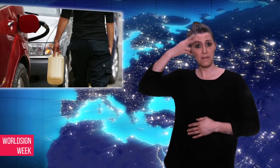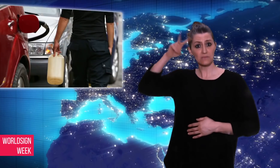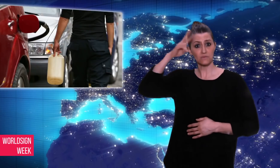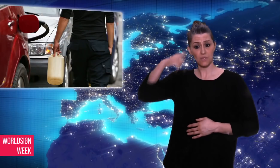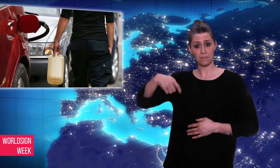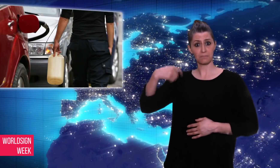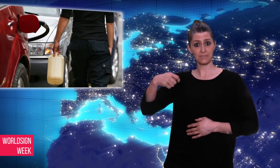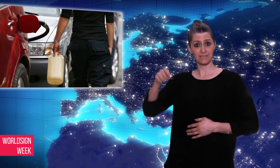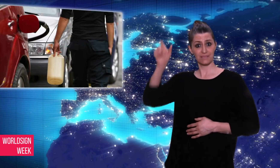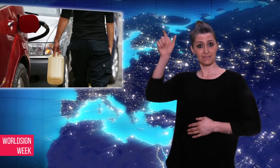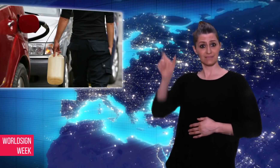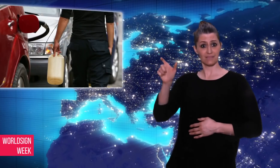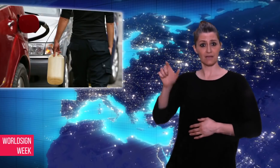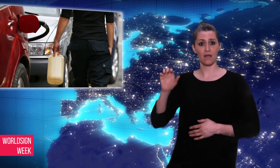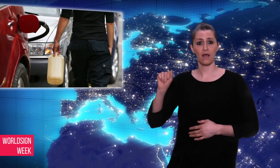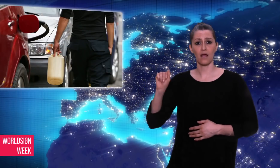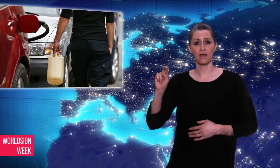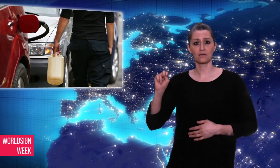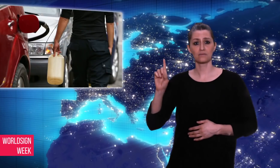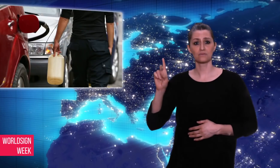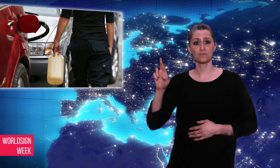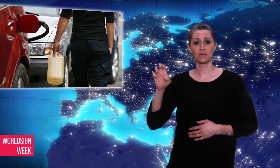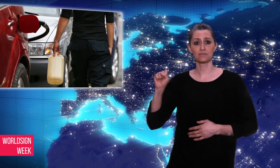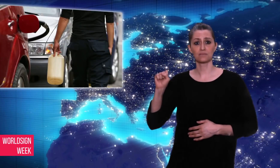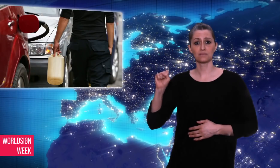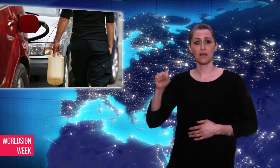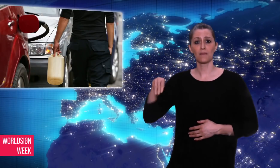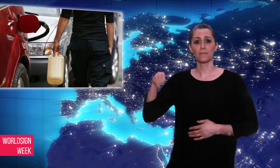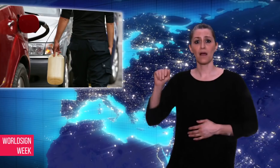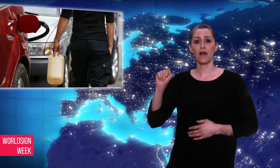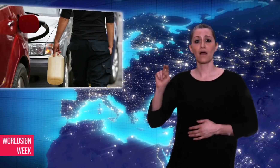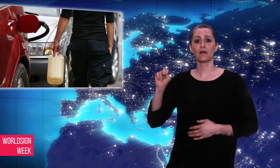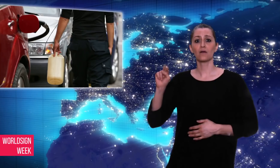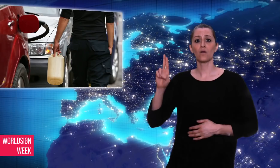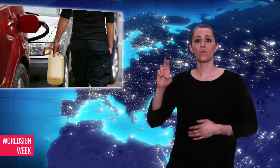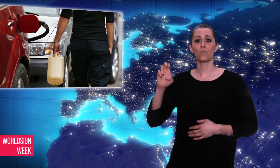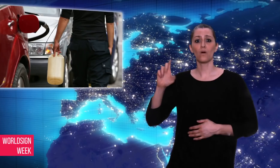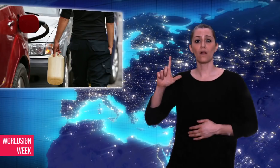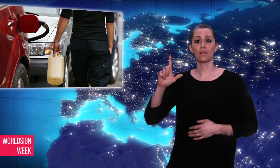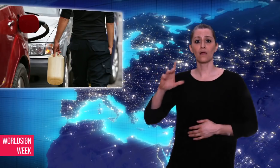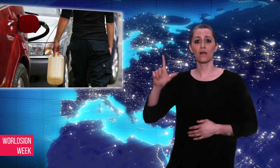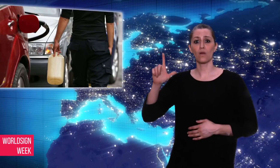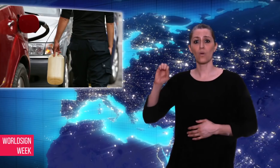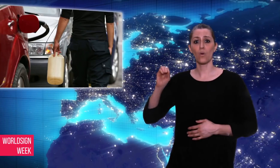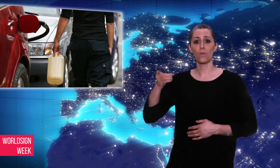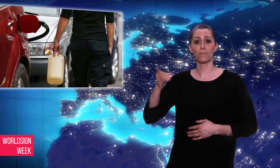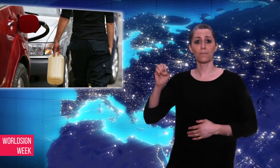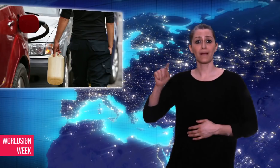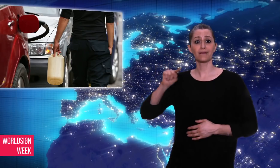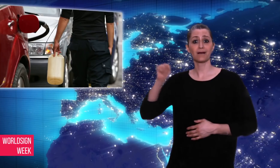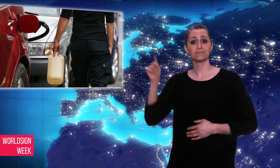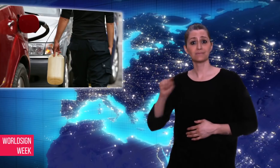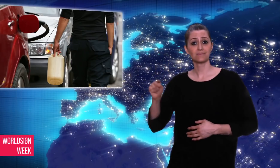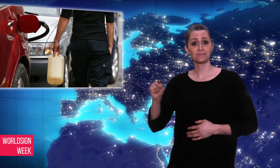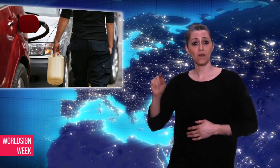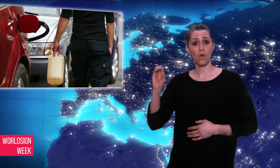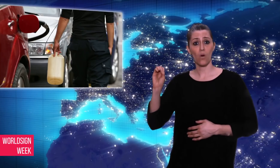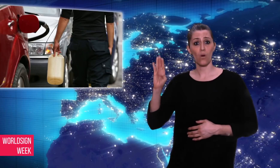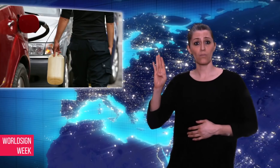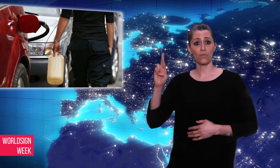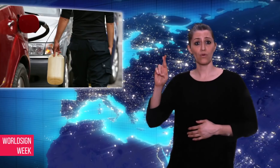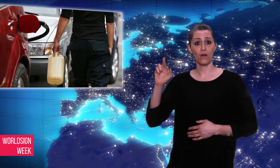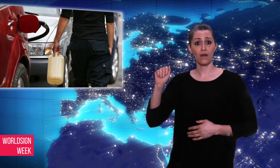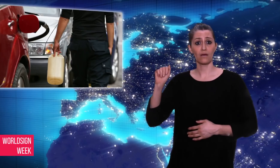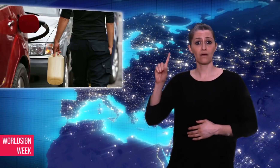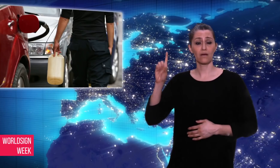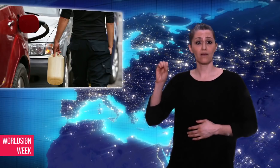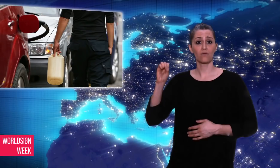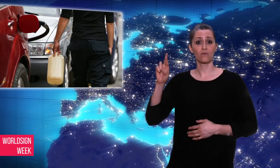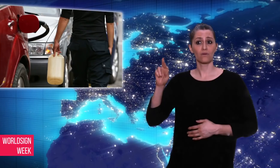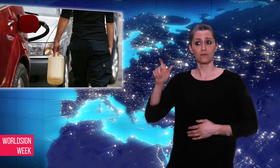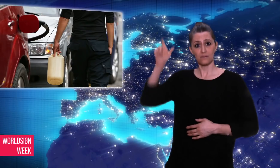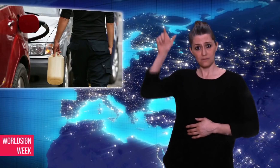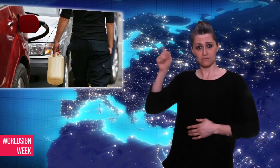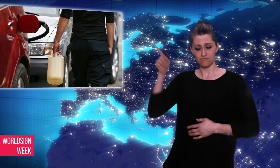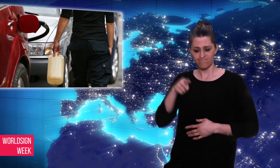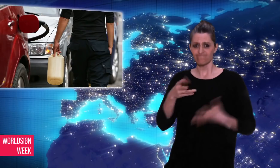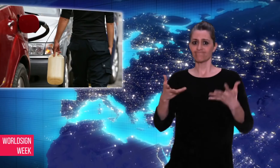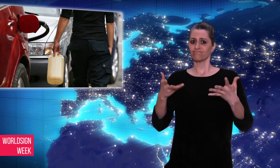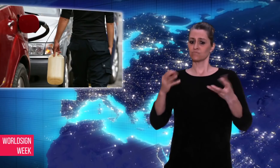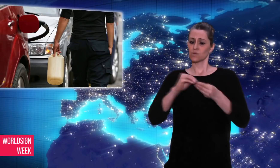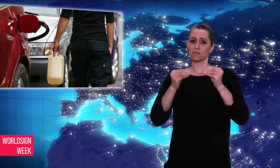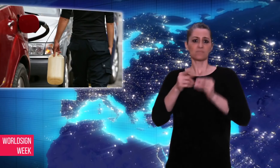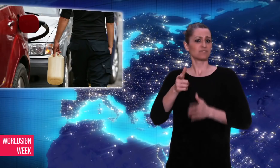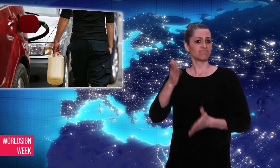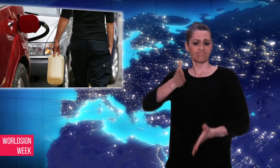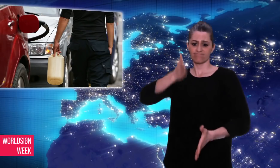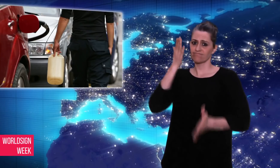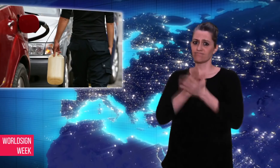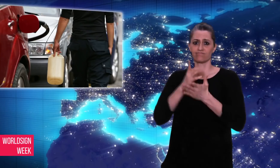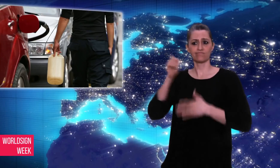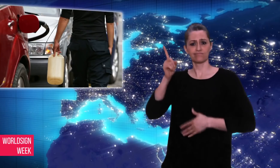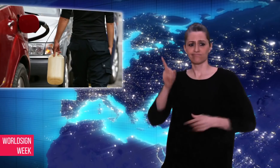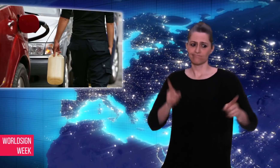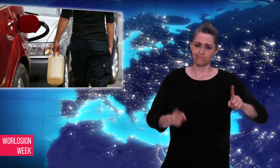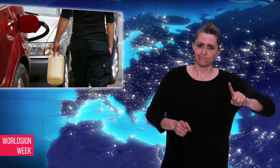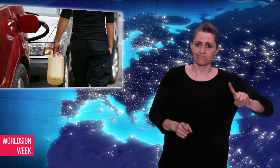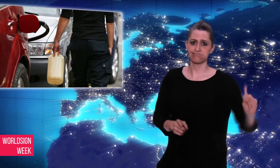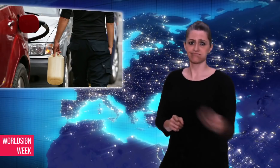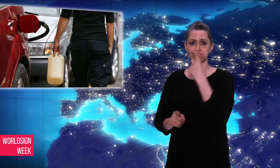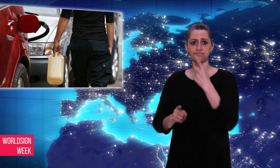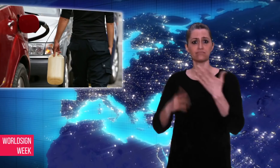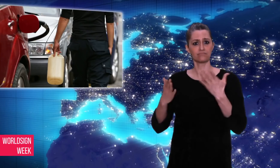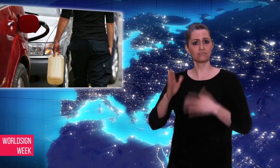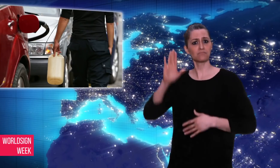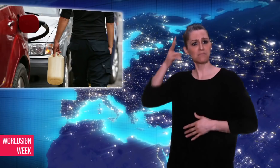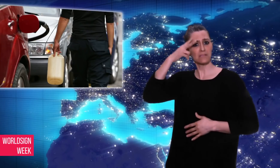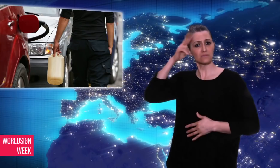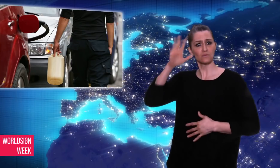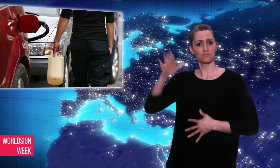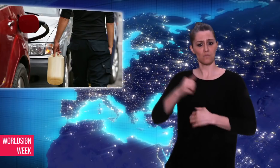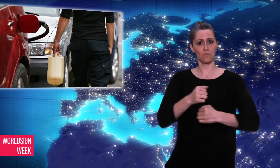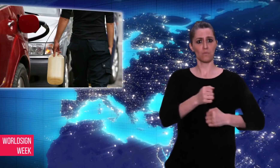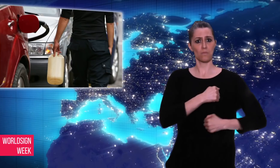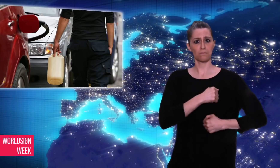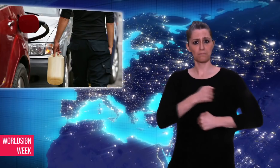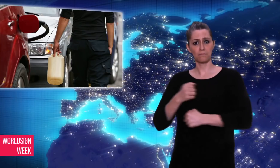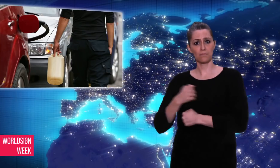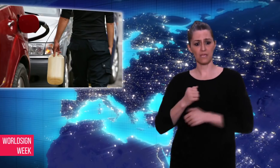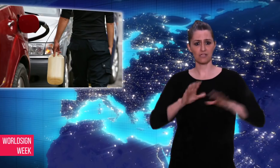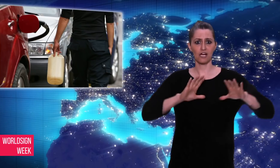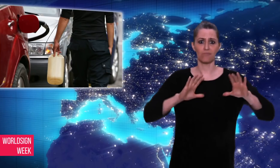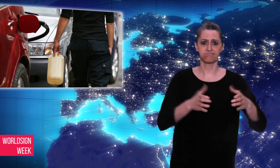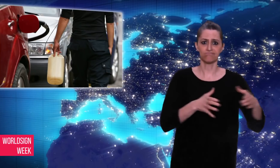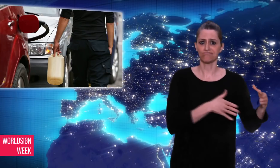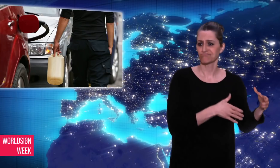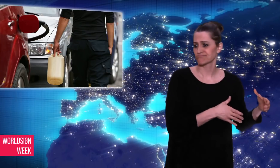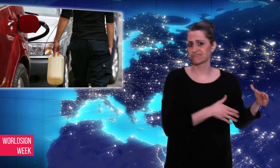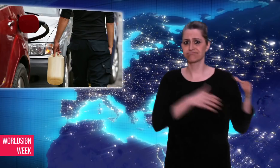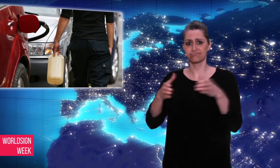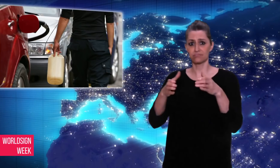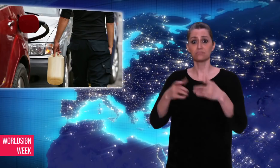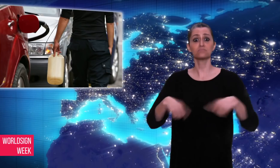Mexican president Andres Manuel Lopez Obrador has ordered armed forces